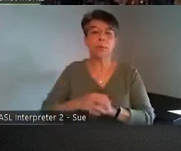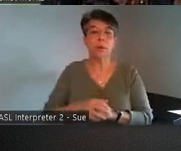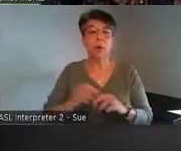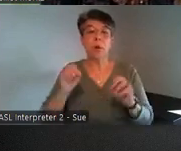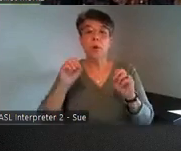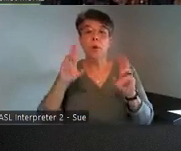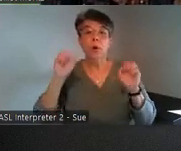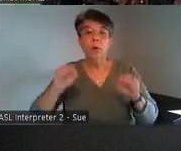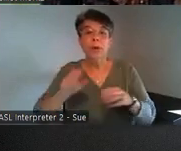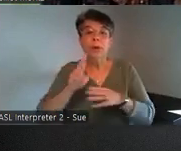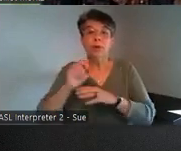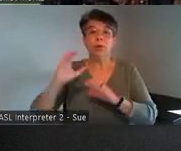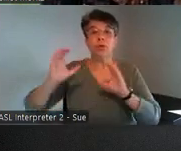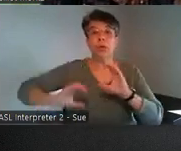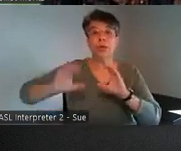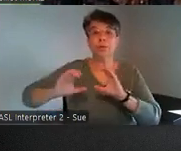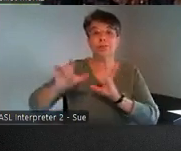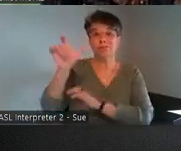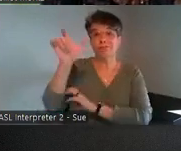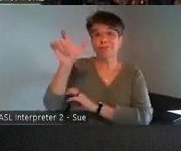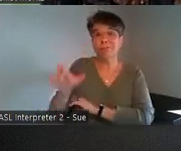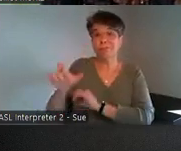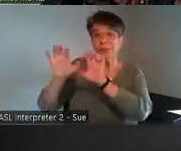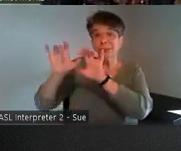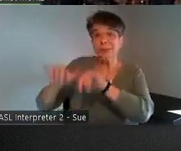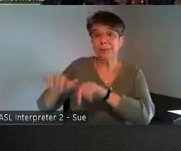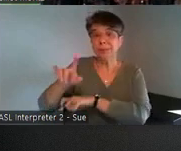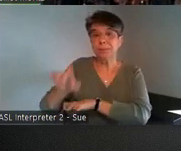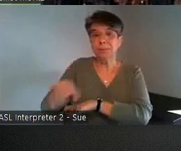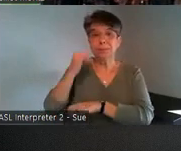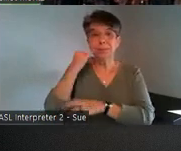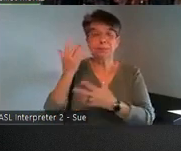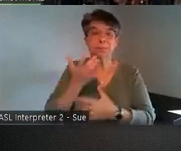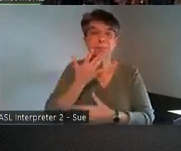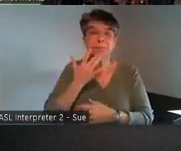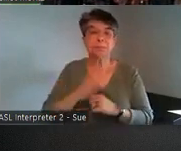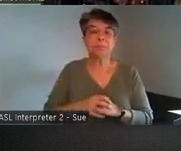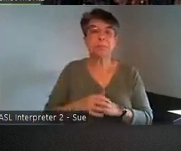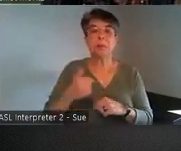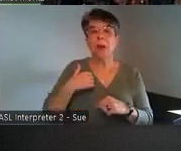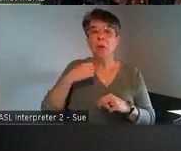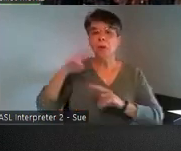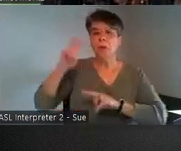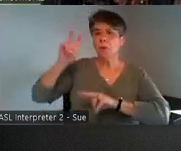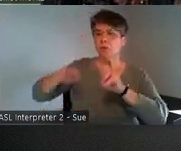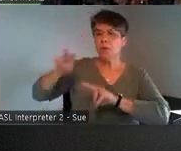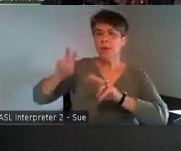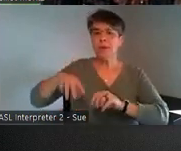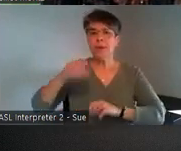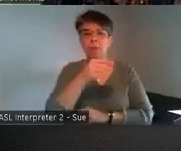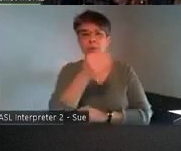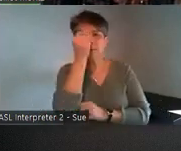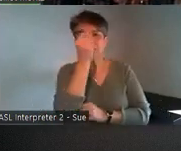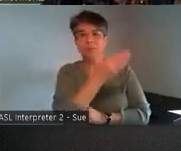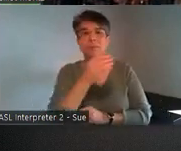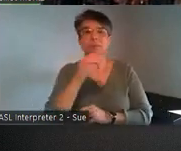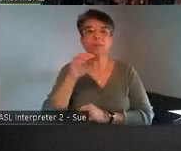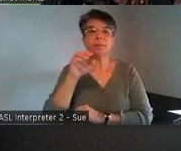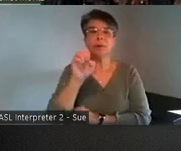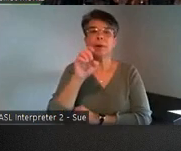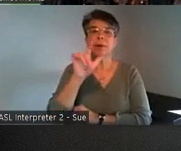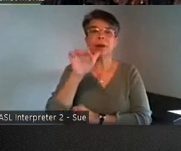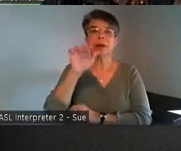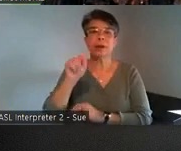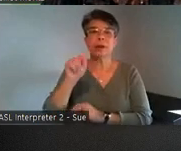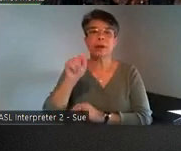chat feature to type any questions um I will fi the chat in the brace hand function on behalf of